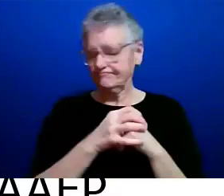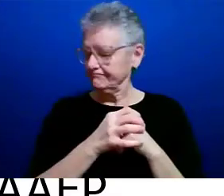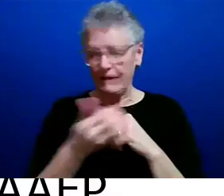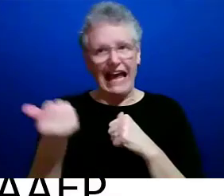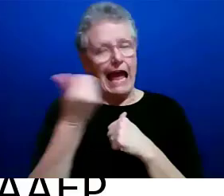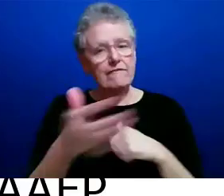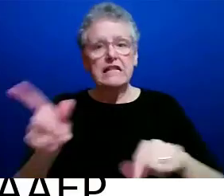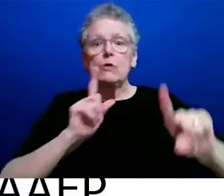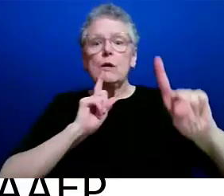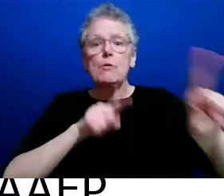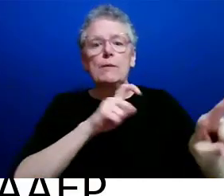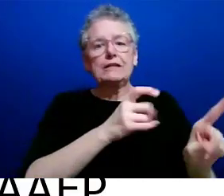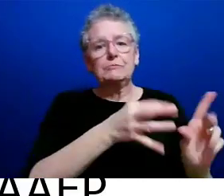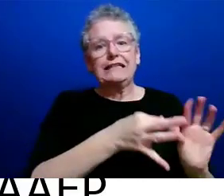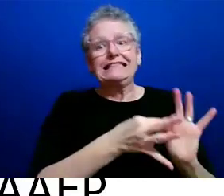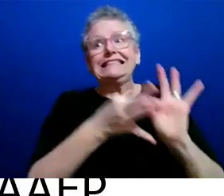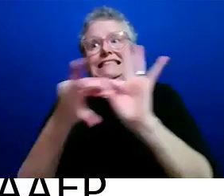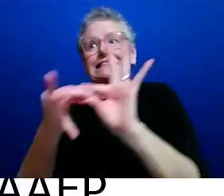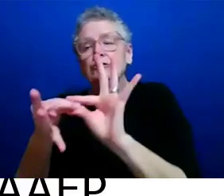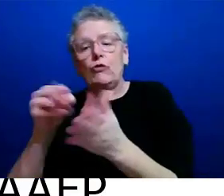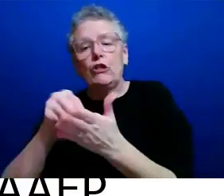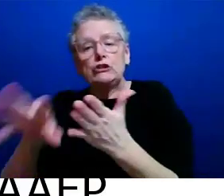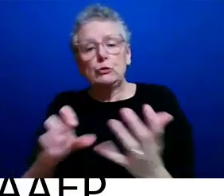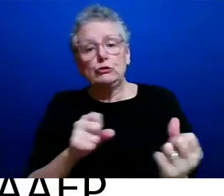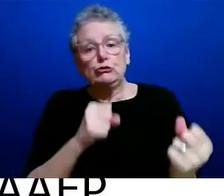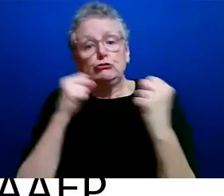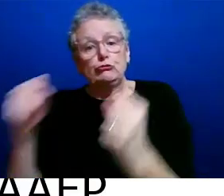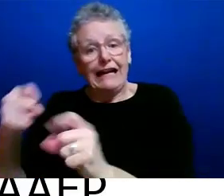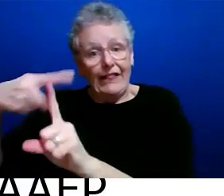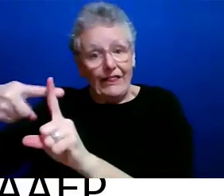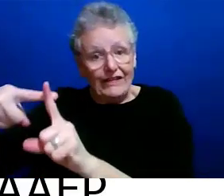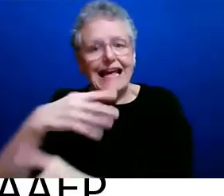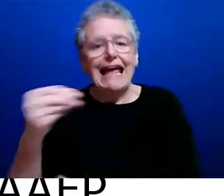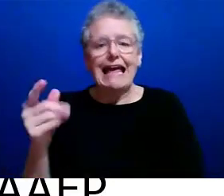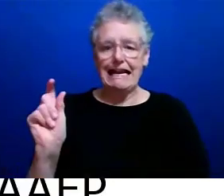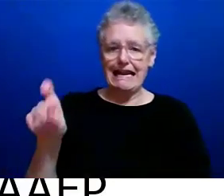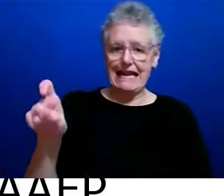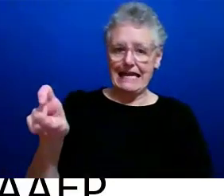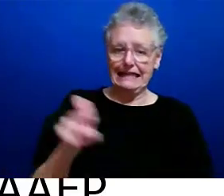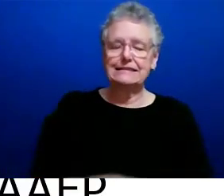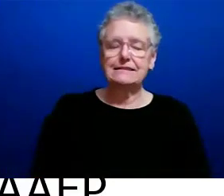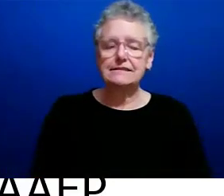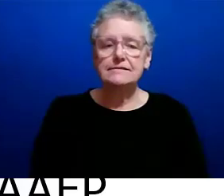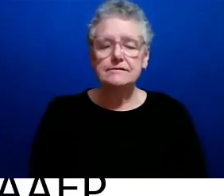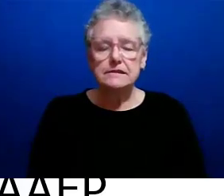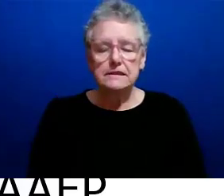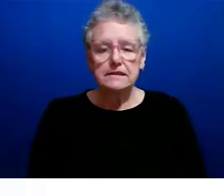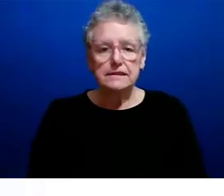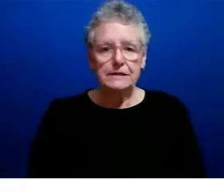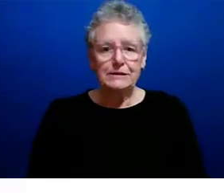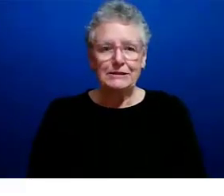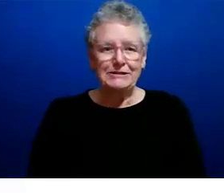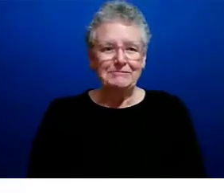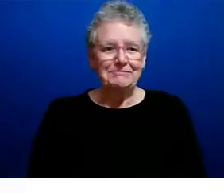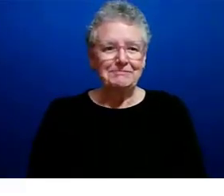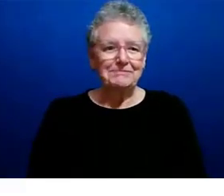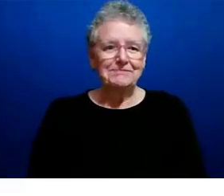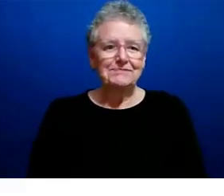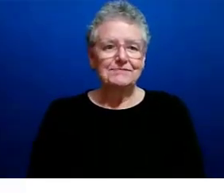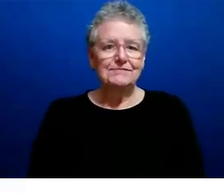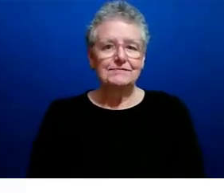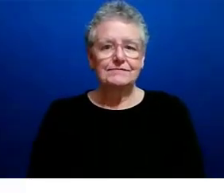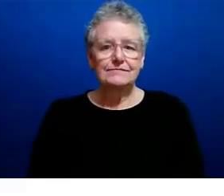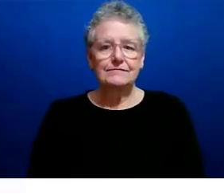must tie back to students' strengths and needs.